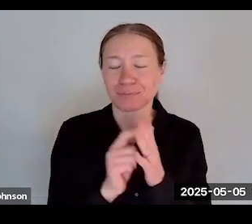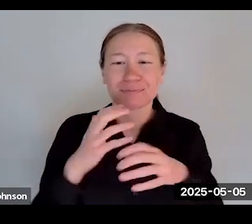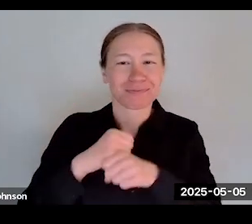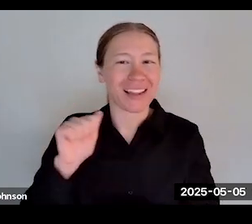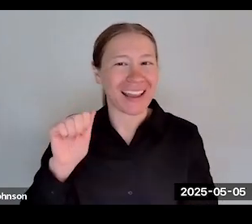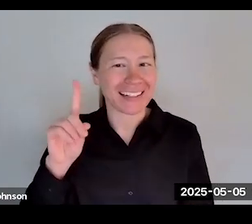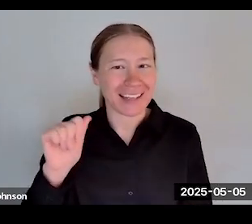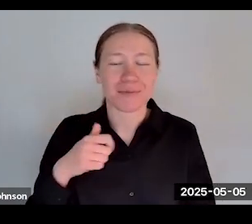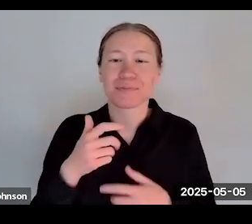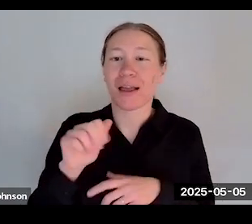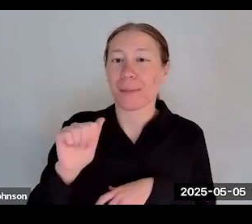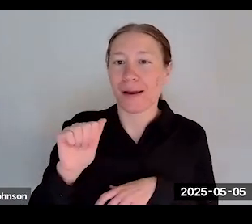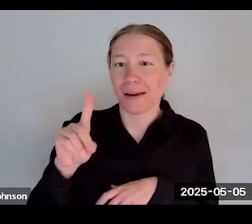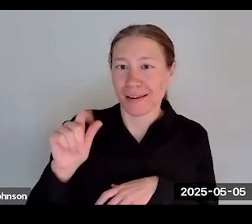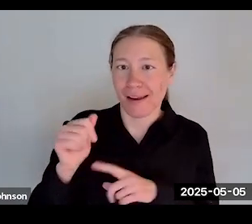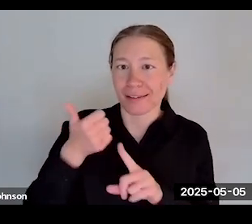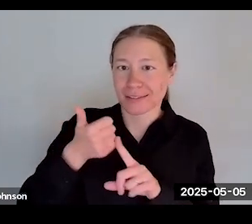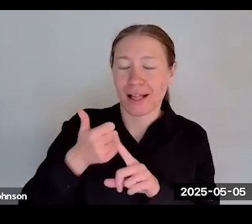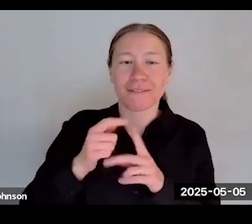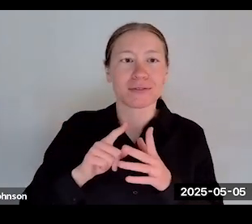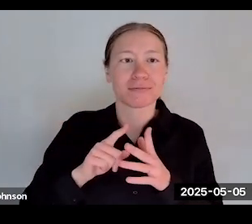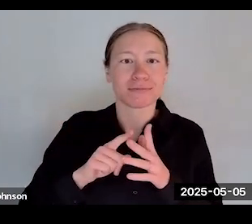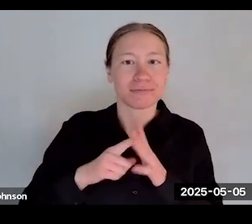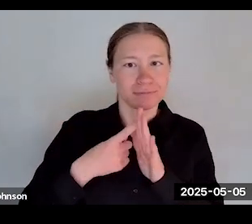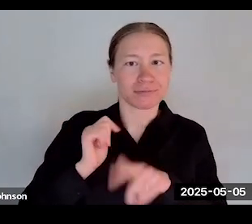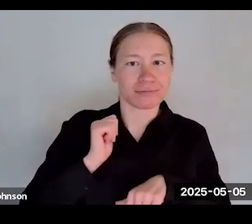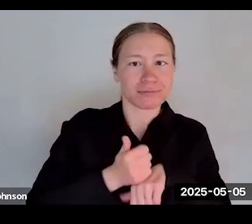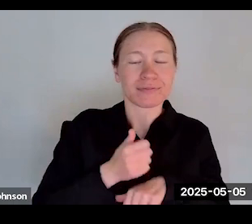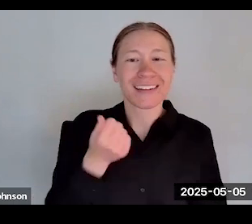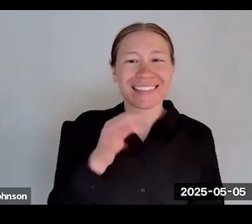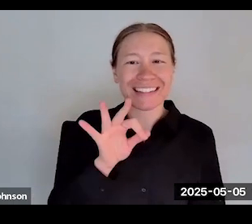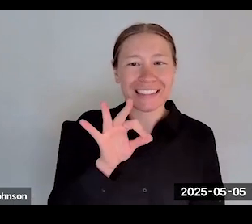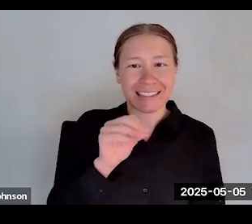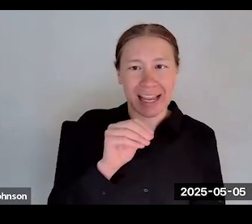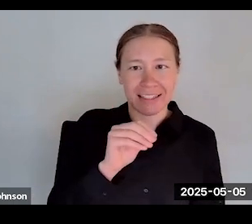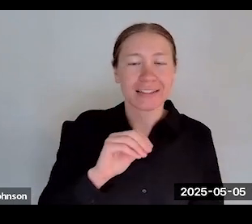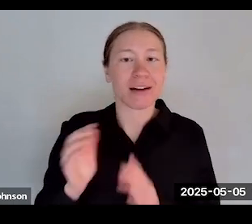The Americans with Disabilities Act, originally from 1990, and amended in 2008,